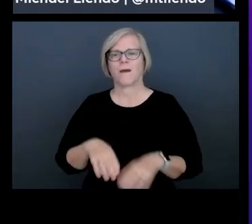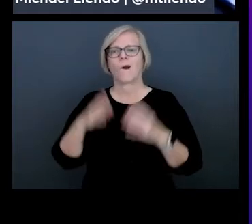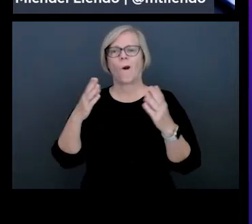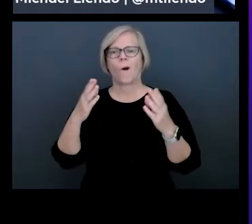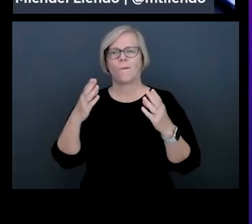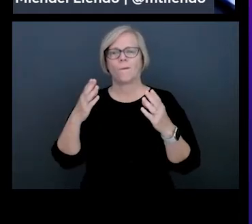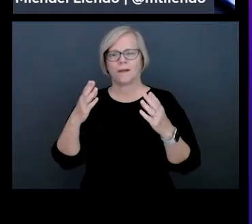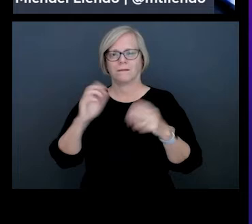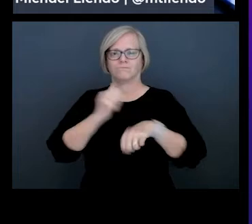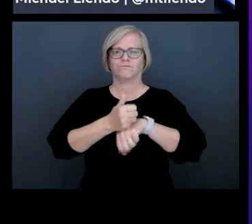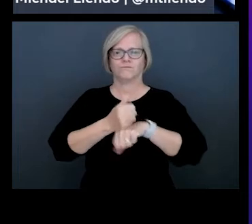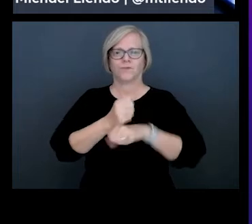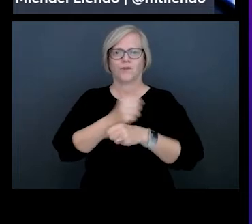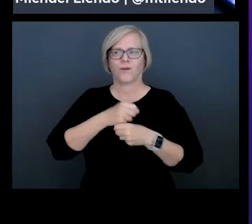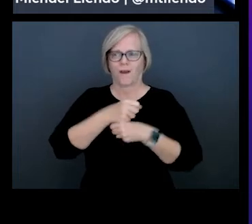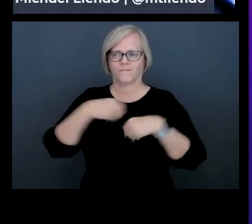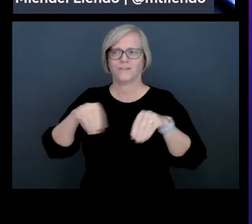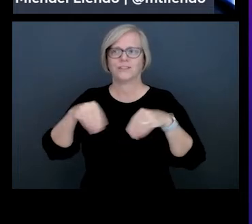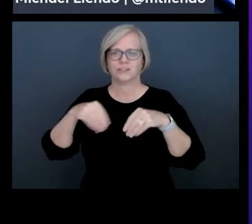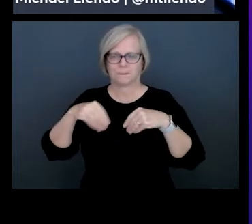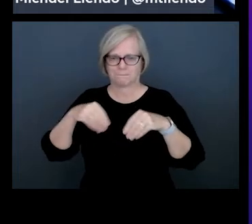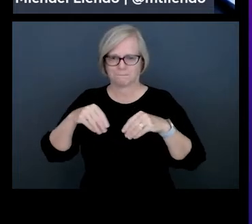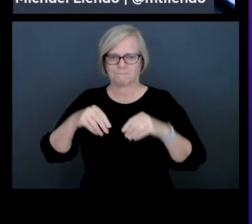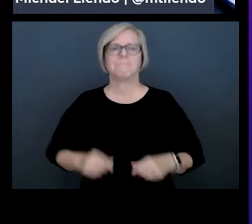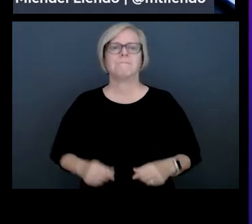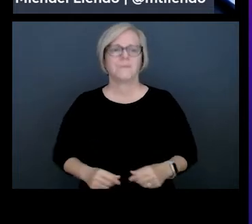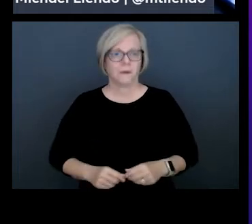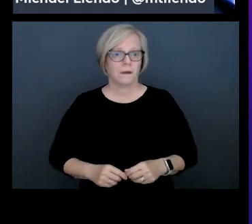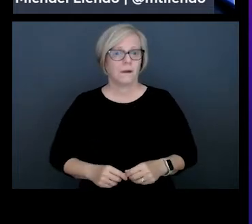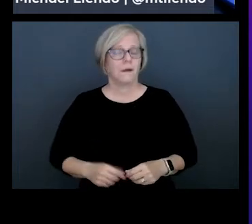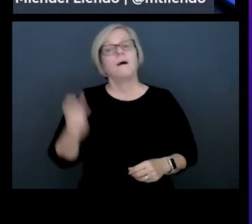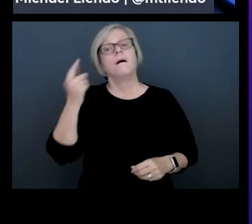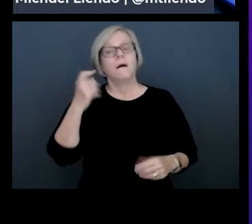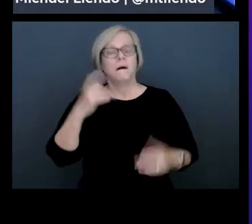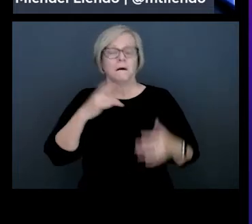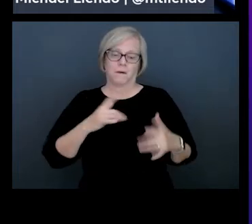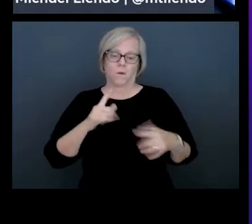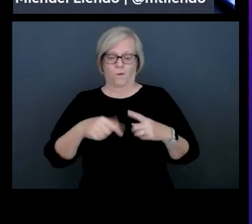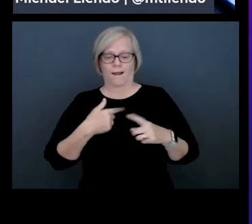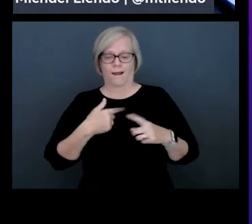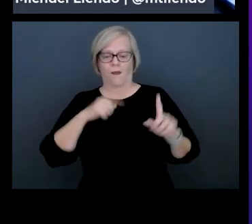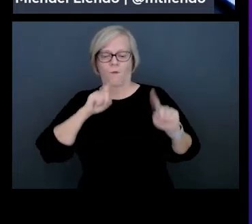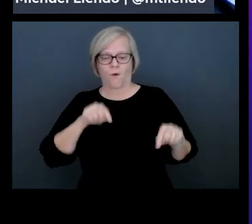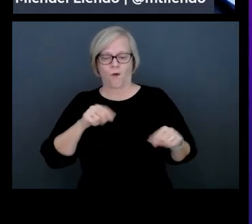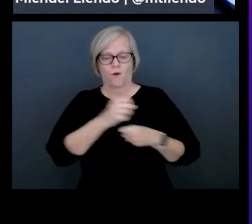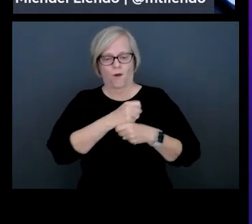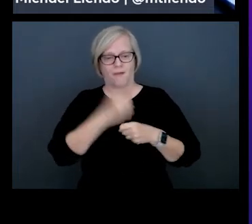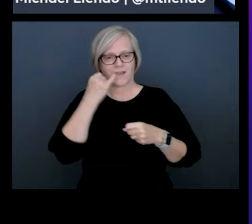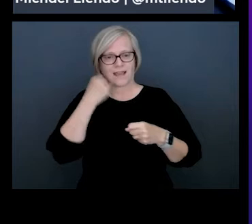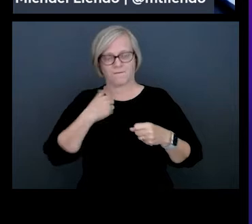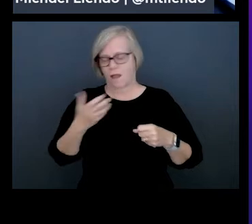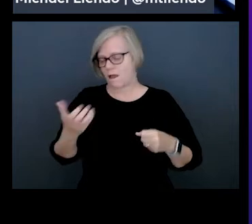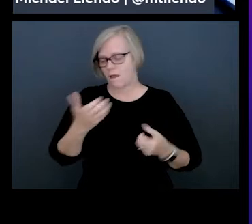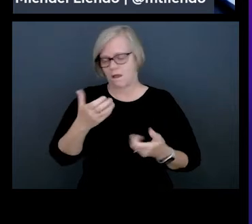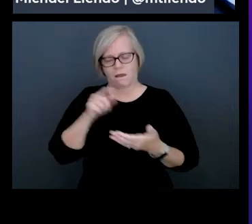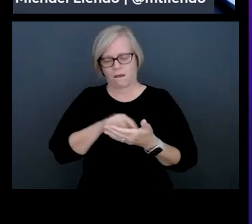Now, traditionally, at least when I order coffee, if I order it on my app, one of two things happen,